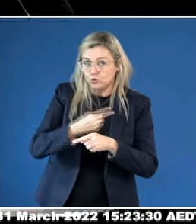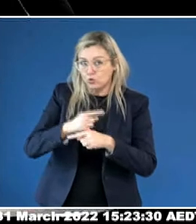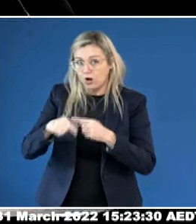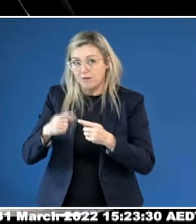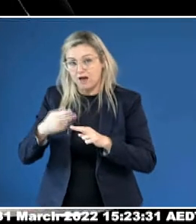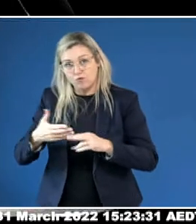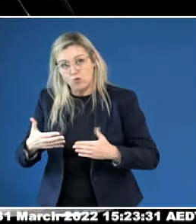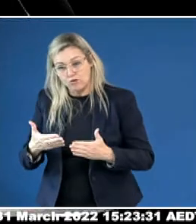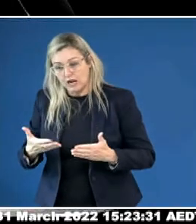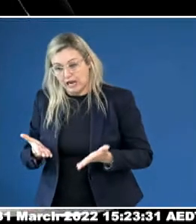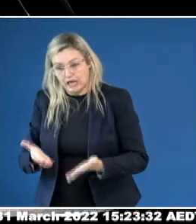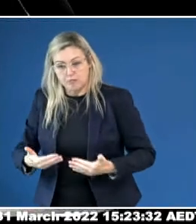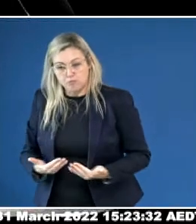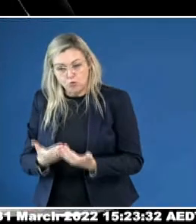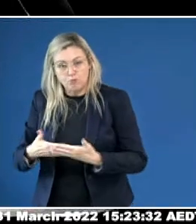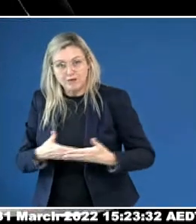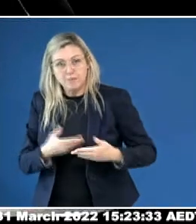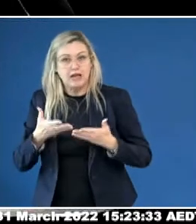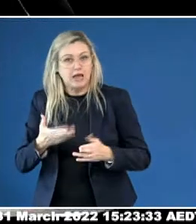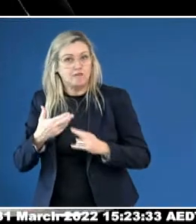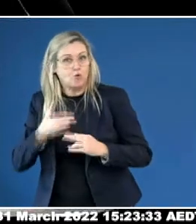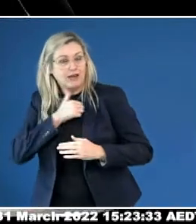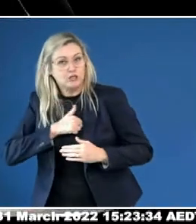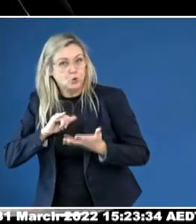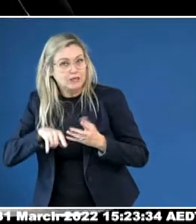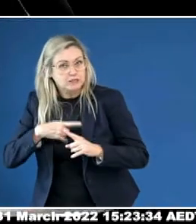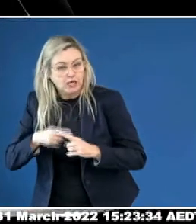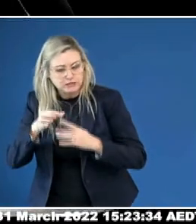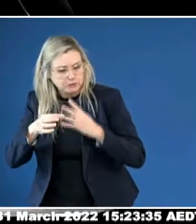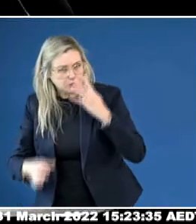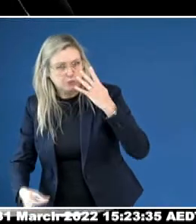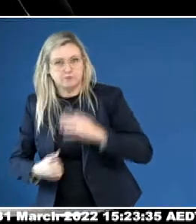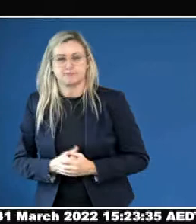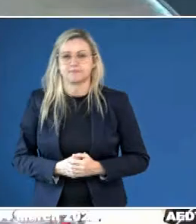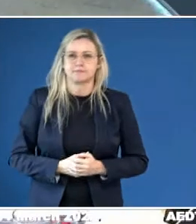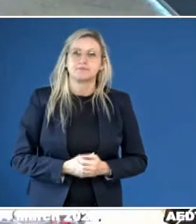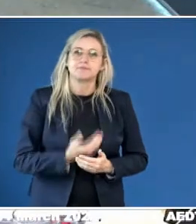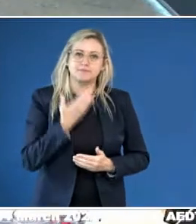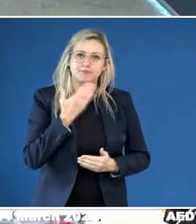Dr Galbally, thank you.